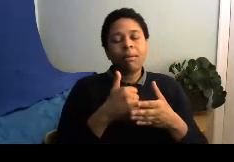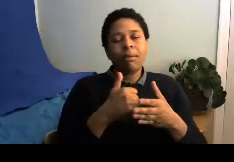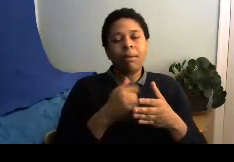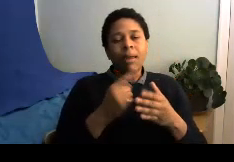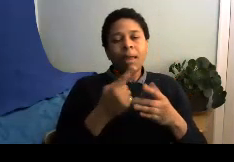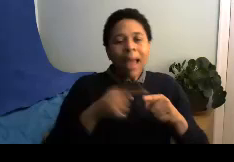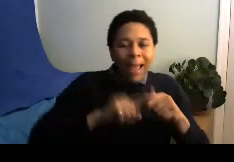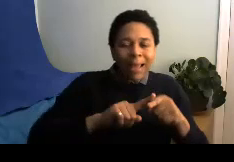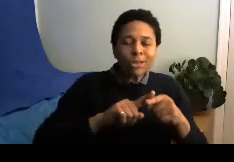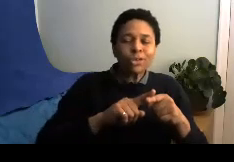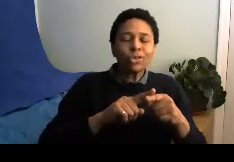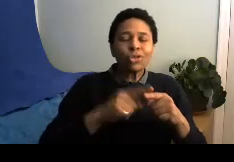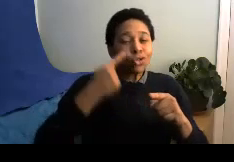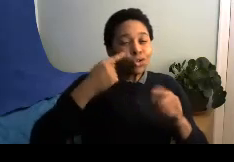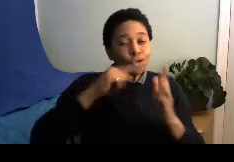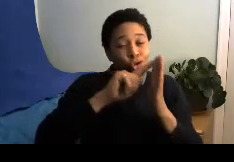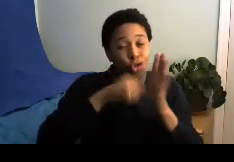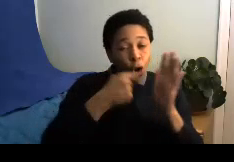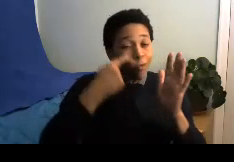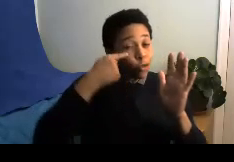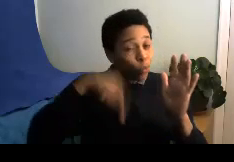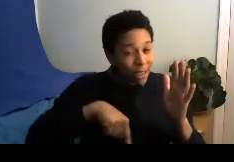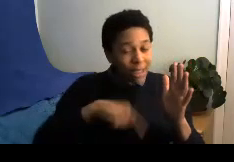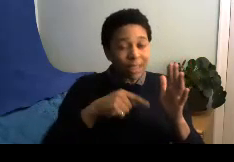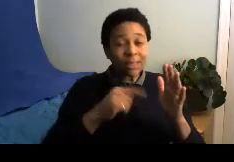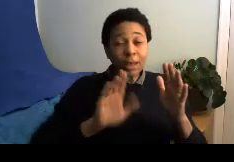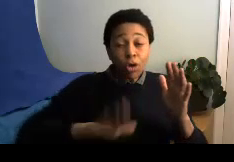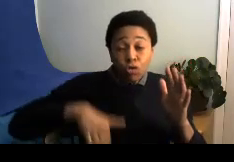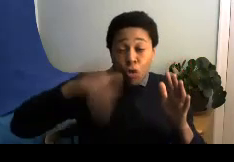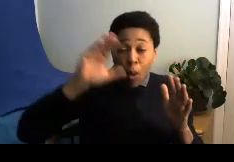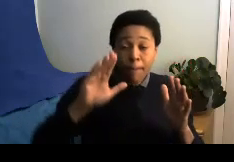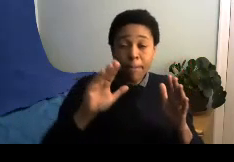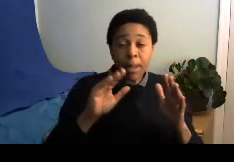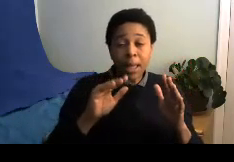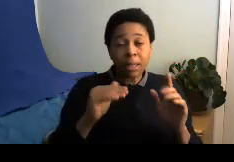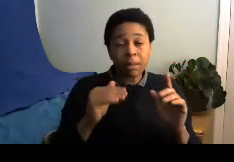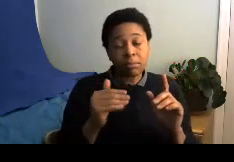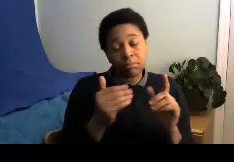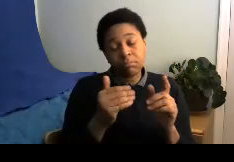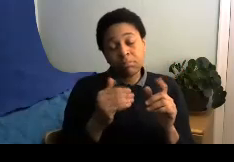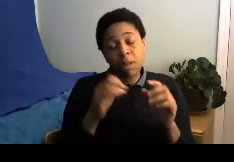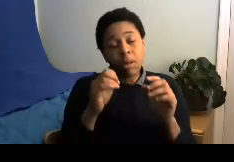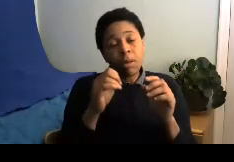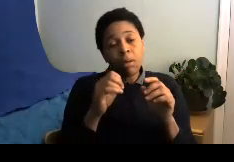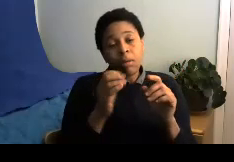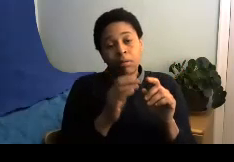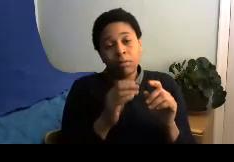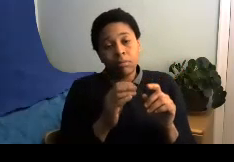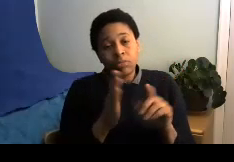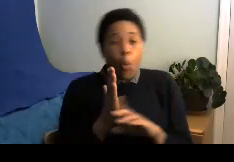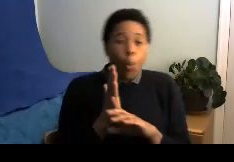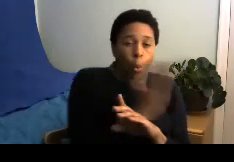the West Midlands, which is ironically, you know, it's Black Country. But, you know, I grew up in a very sort of, you know,